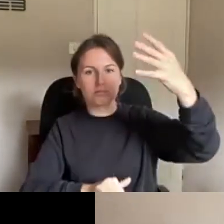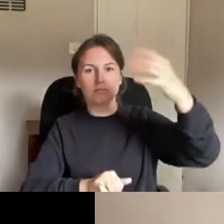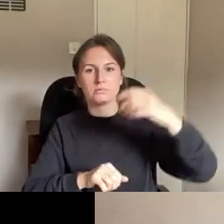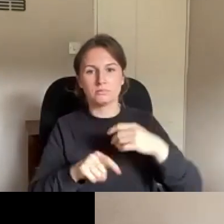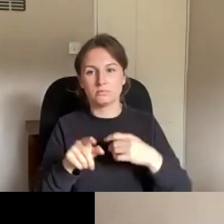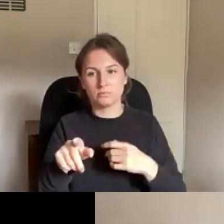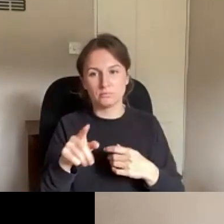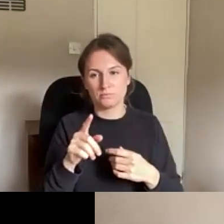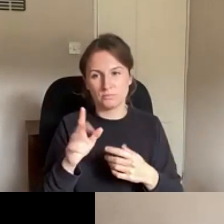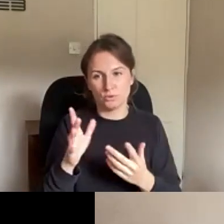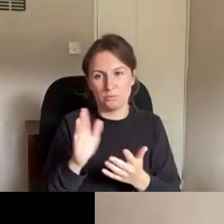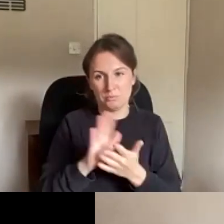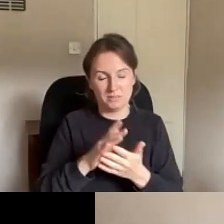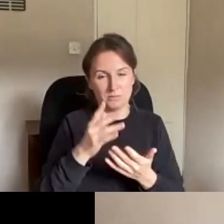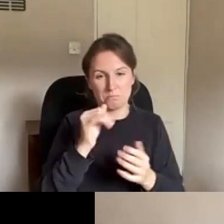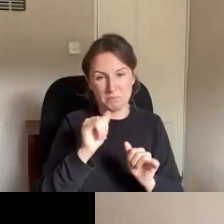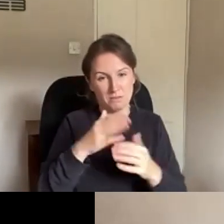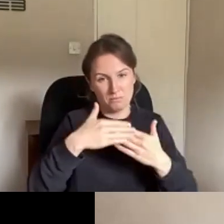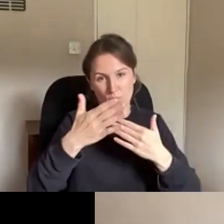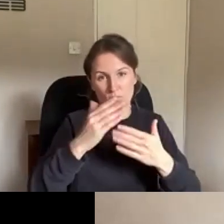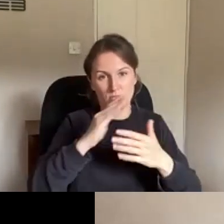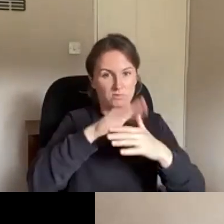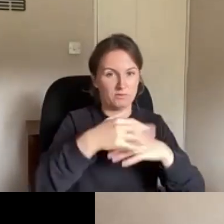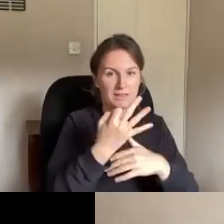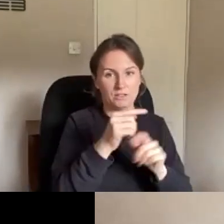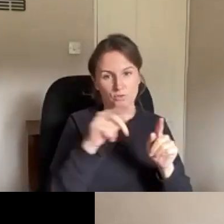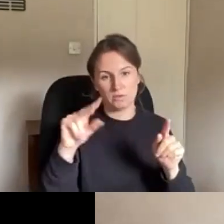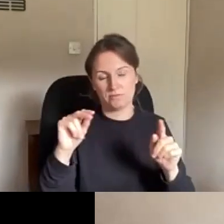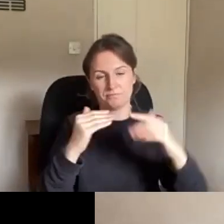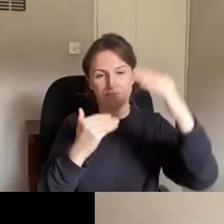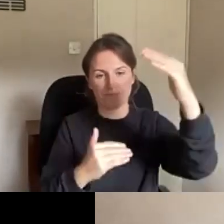slightly different. Thanks, Rose. Great. Thanks both.